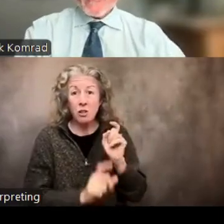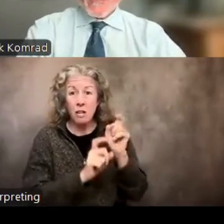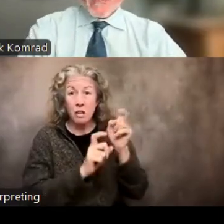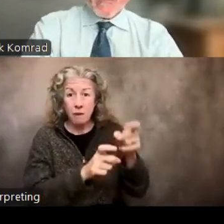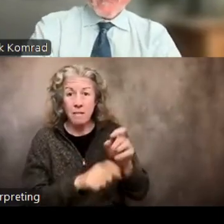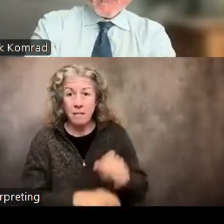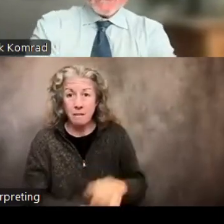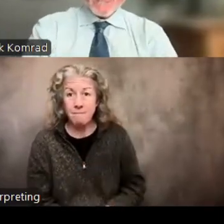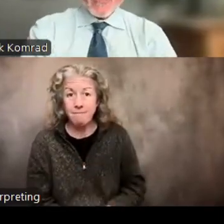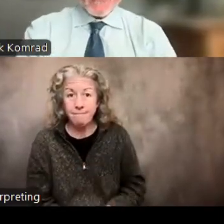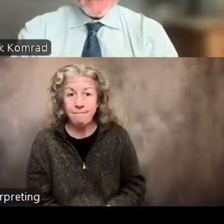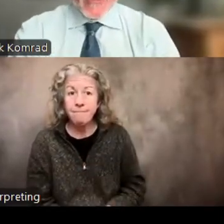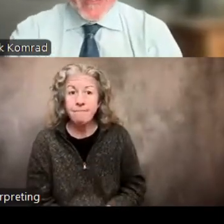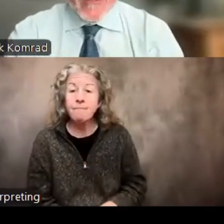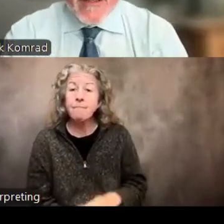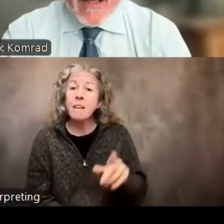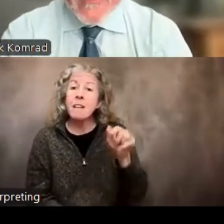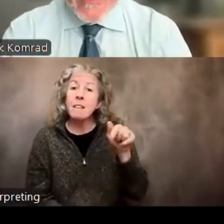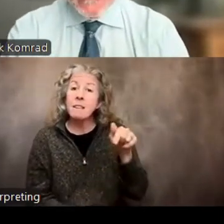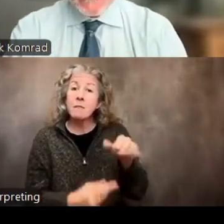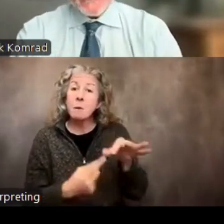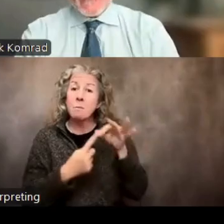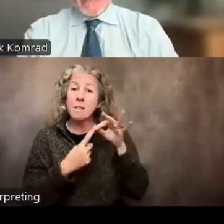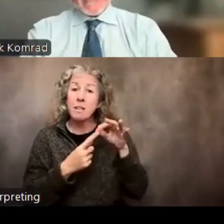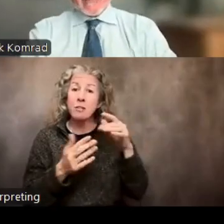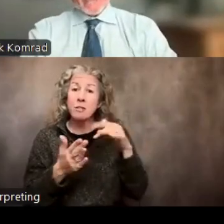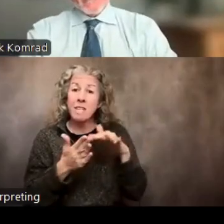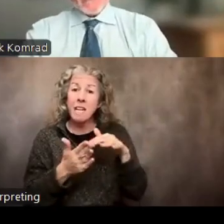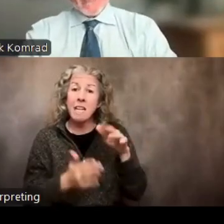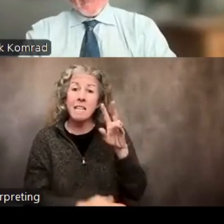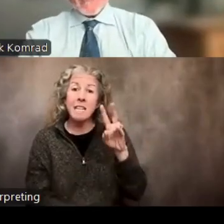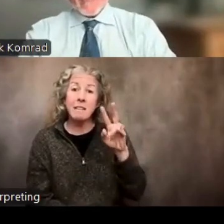thing, in this particular study, of 72 cases, in those years,